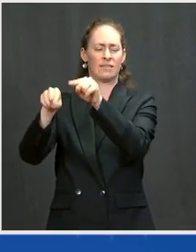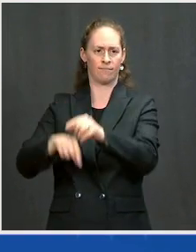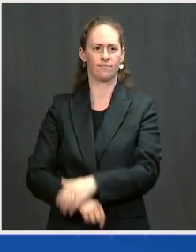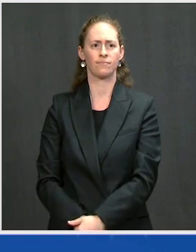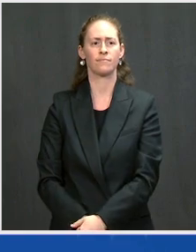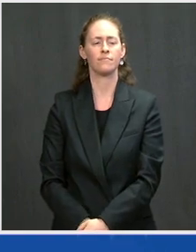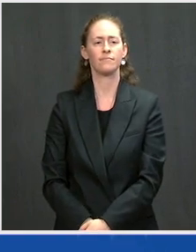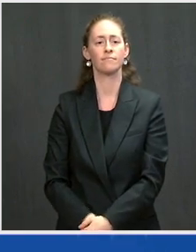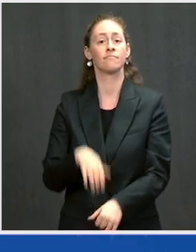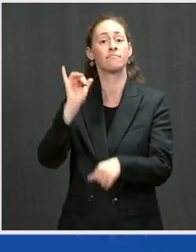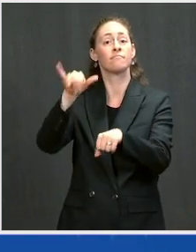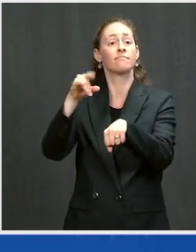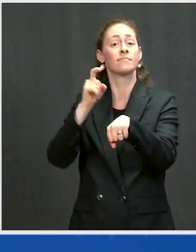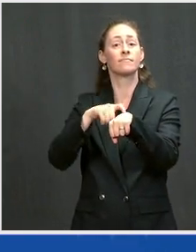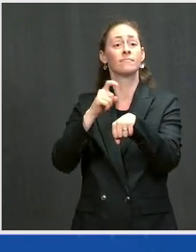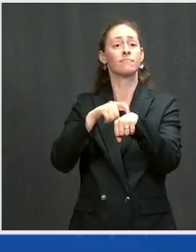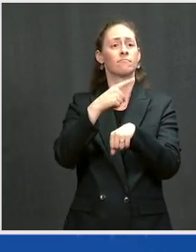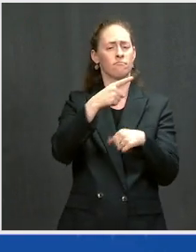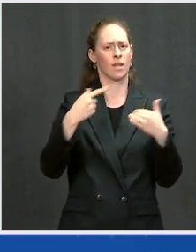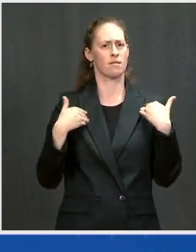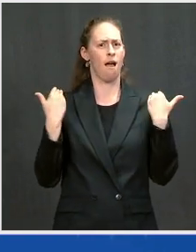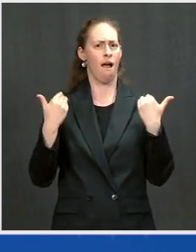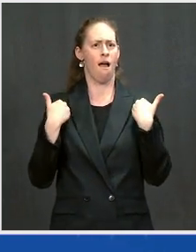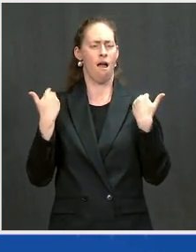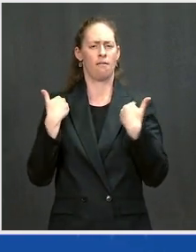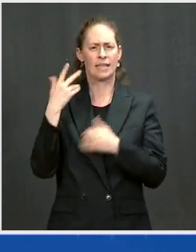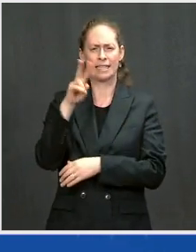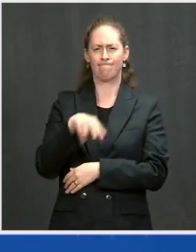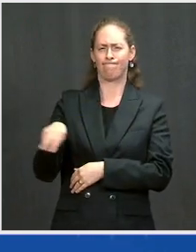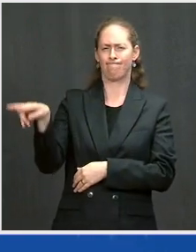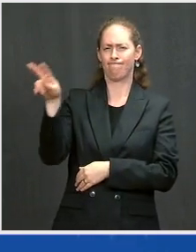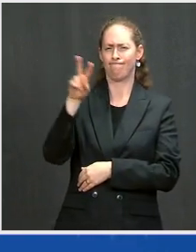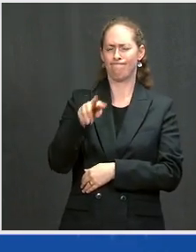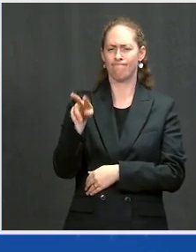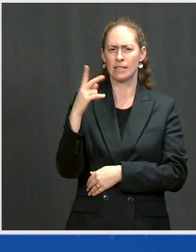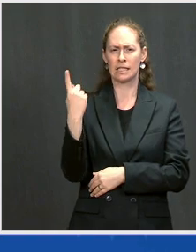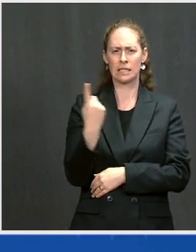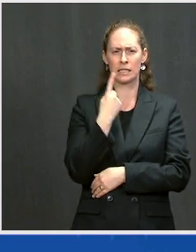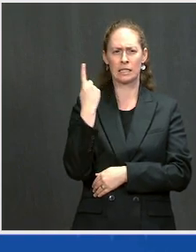The intelligence briefing indicated that there were 25,000 Chinese troops in the area,